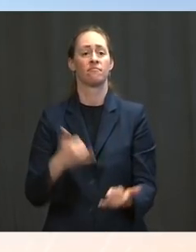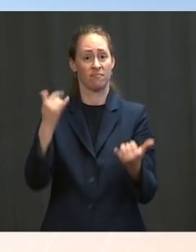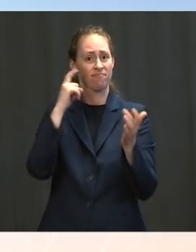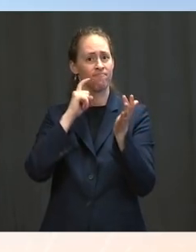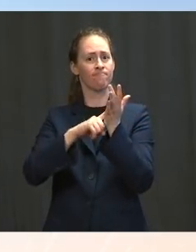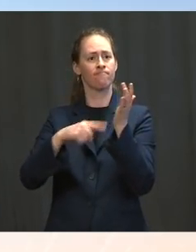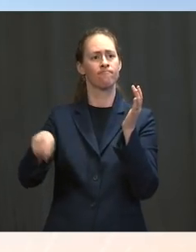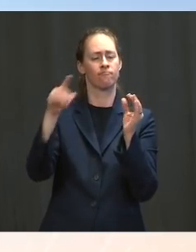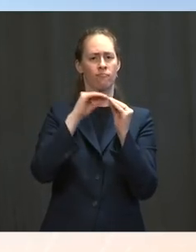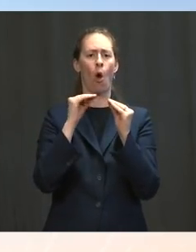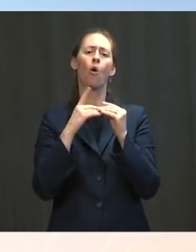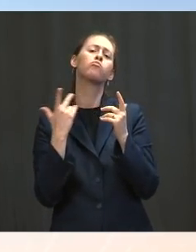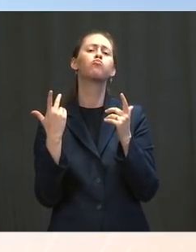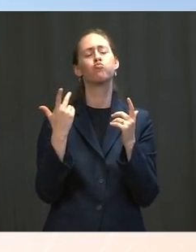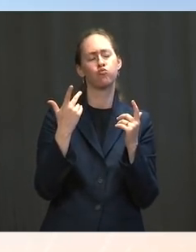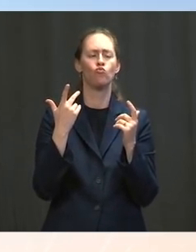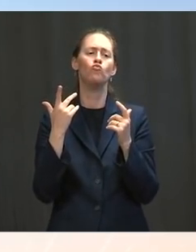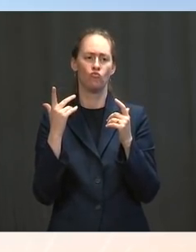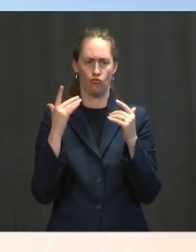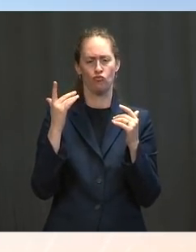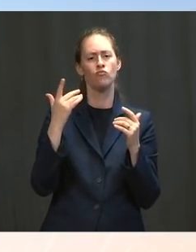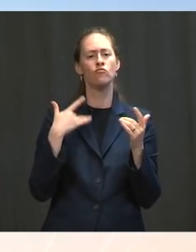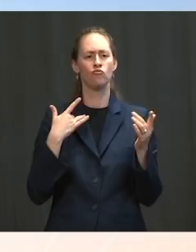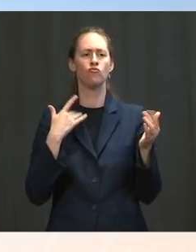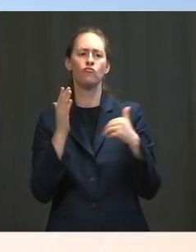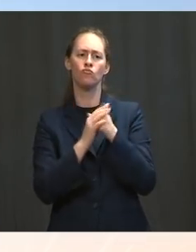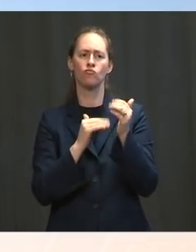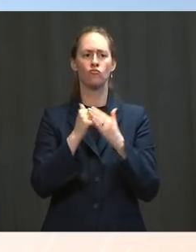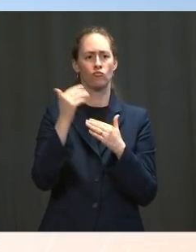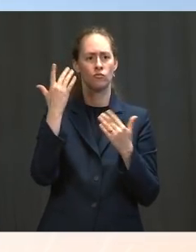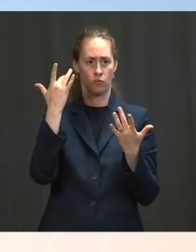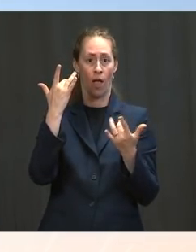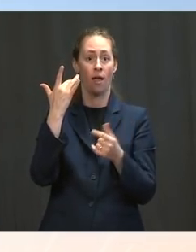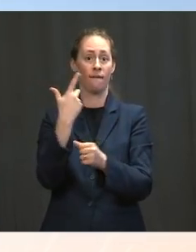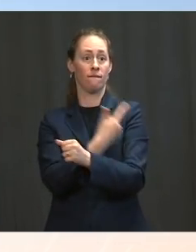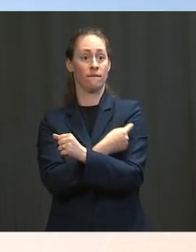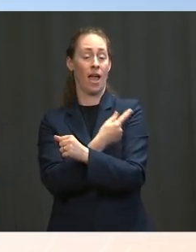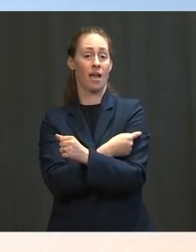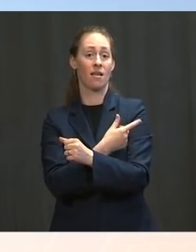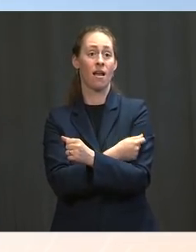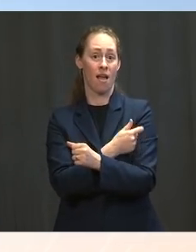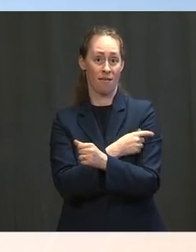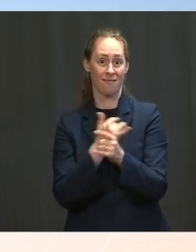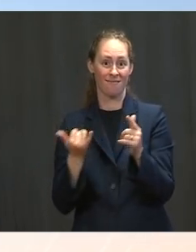is the vaccination rates in lots of communities across the country. We know that employers are starting to hire,